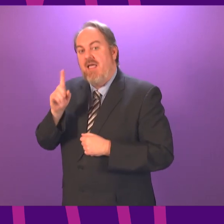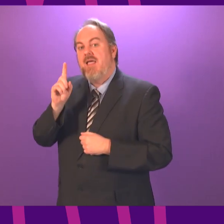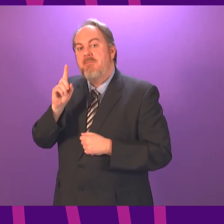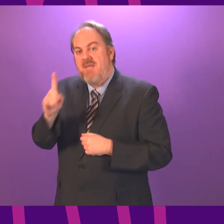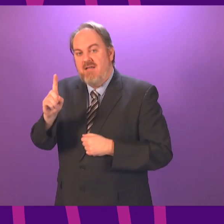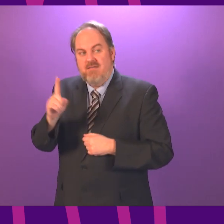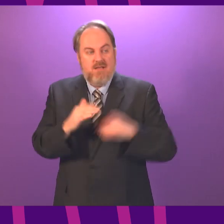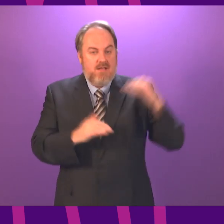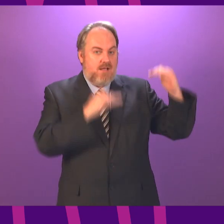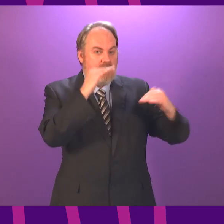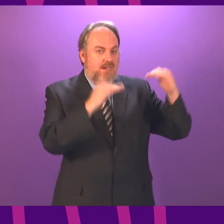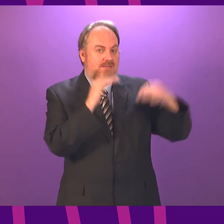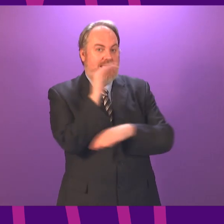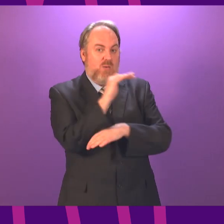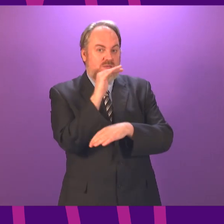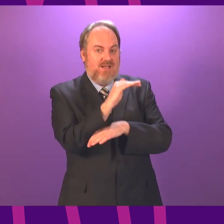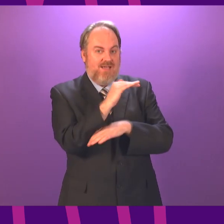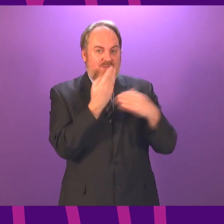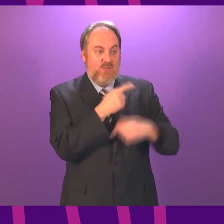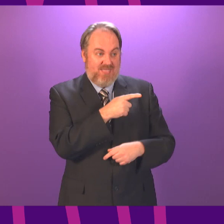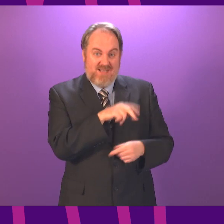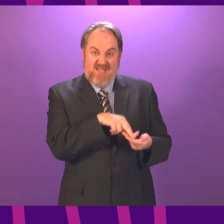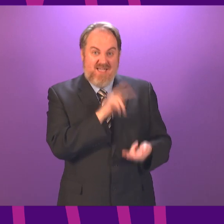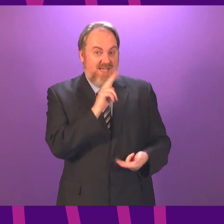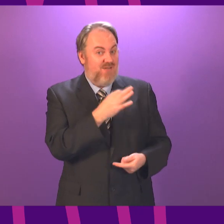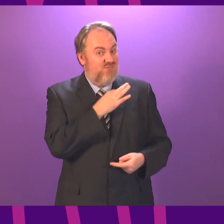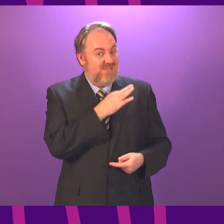of adults around the reopening of schools, with people taking it as a trigger for a return